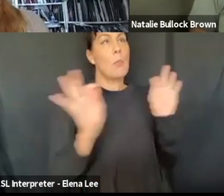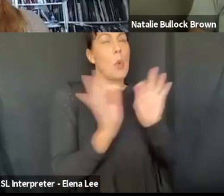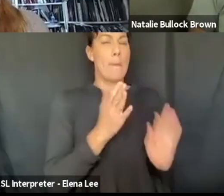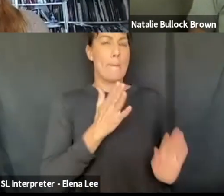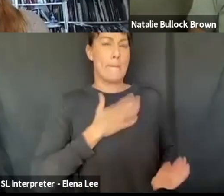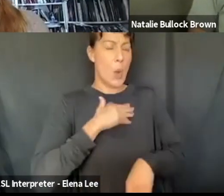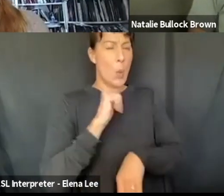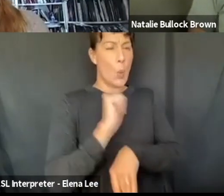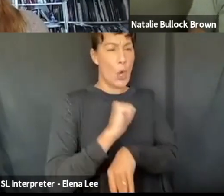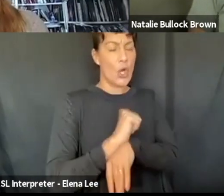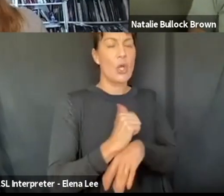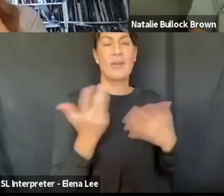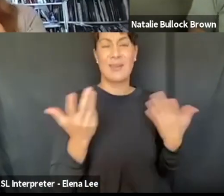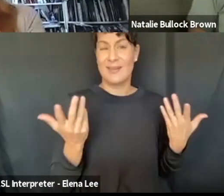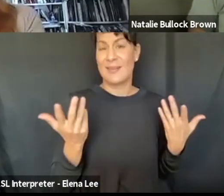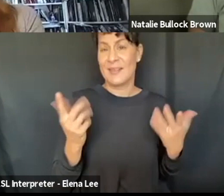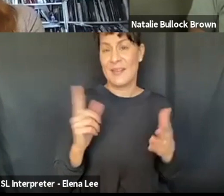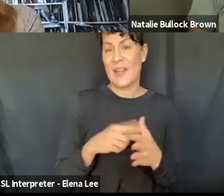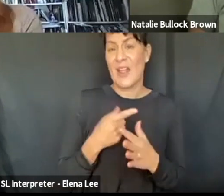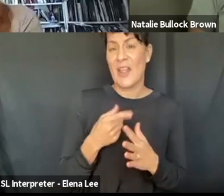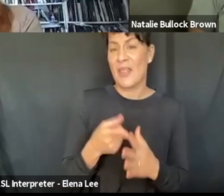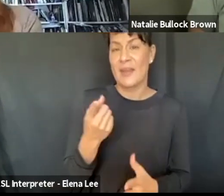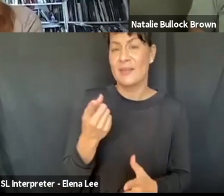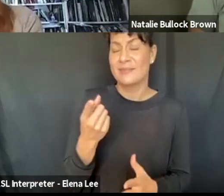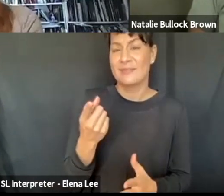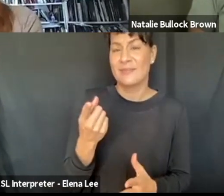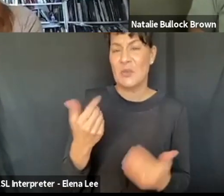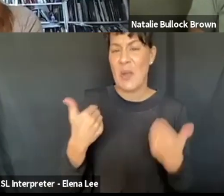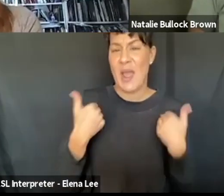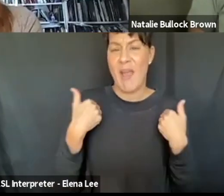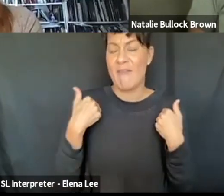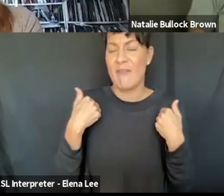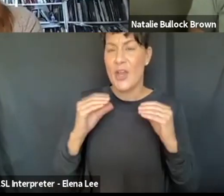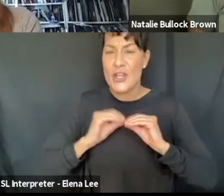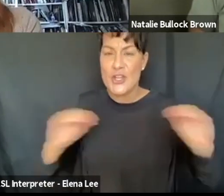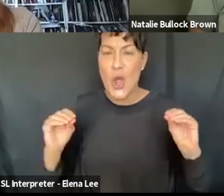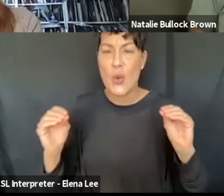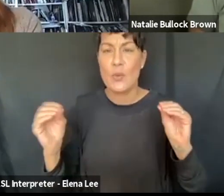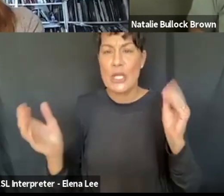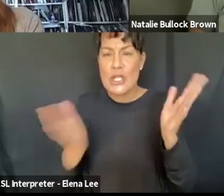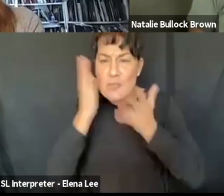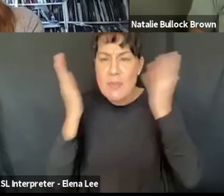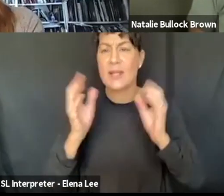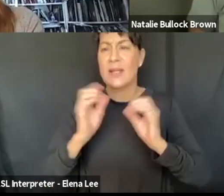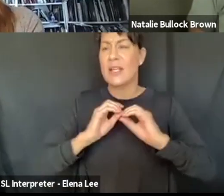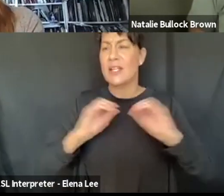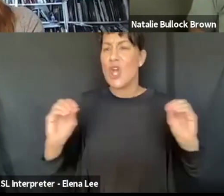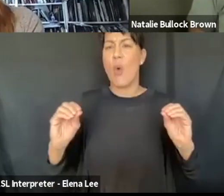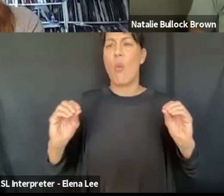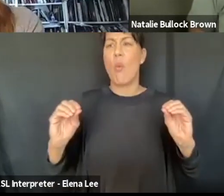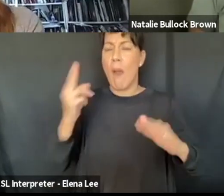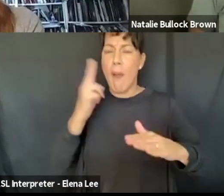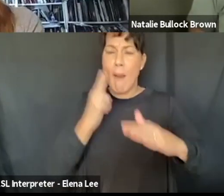then you're stripped of your humility. And you're not engaging with yourself and checking yourself as you're going into these spaces